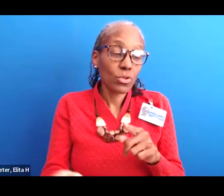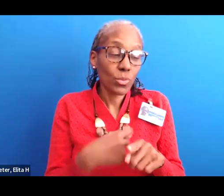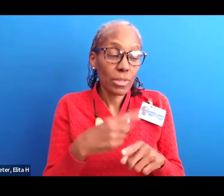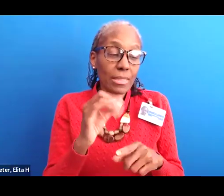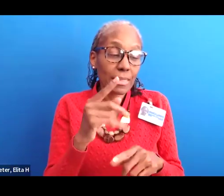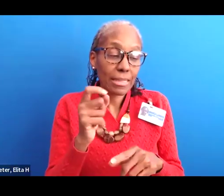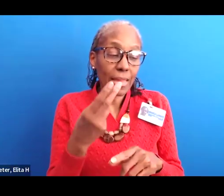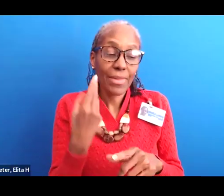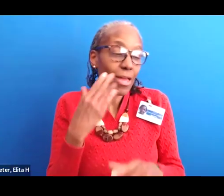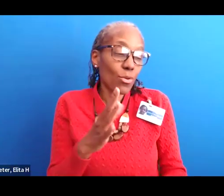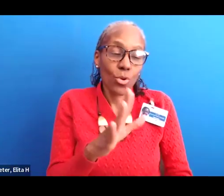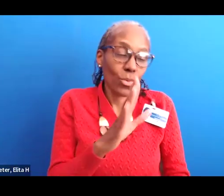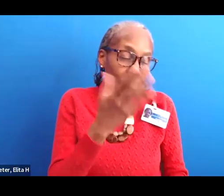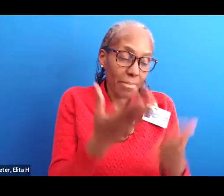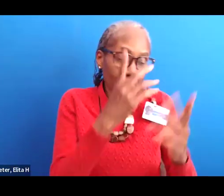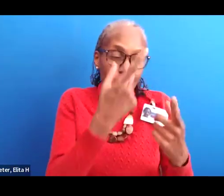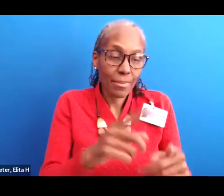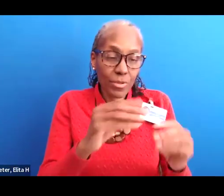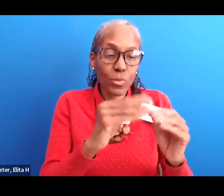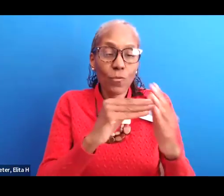more frequently and be sure and look at what you're drinking.